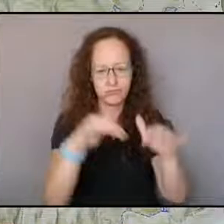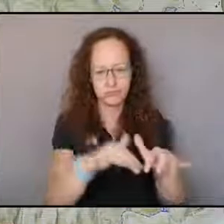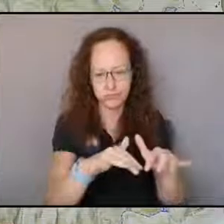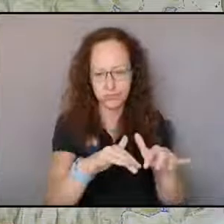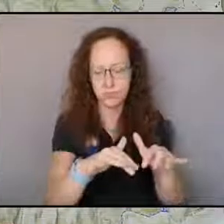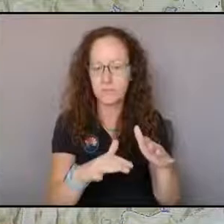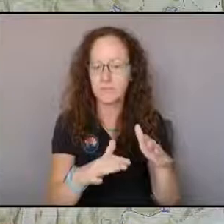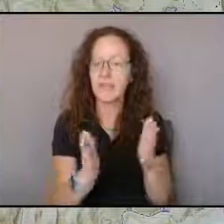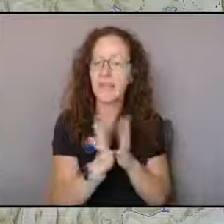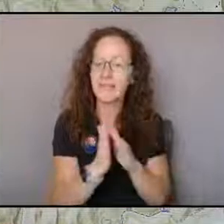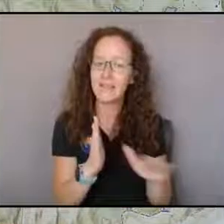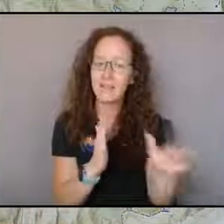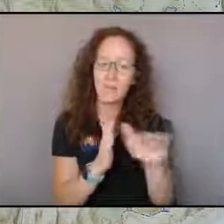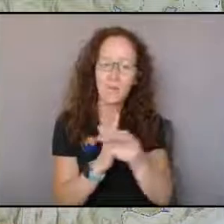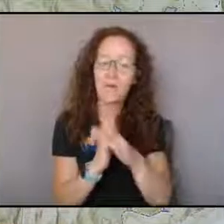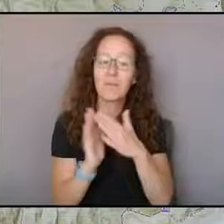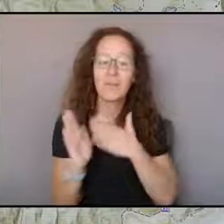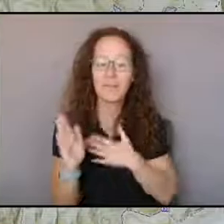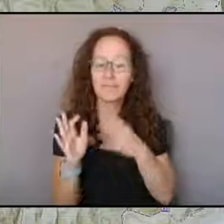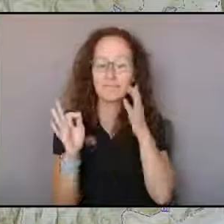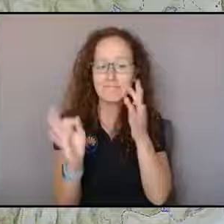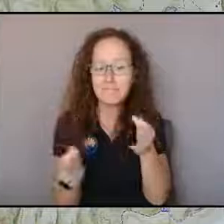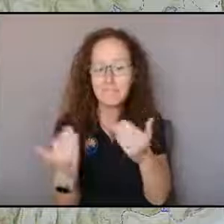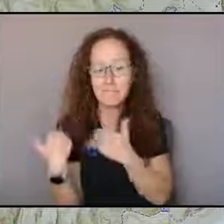WERE ASKING FOLKS TO MAKE RESPONSIBLE DECISIONS. WE